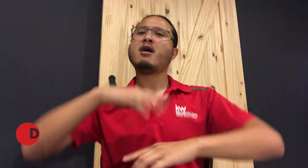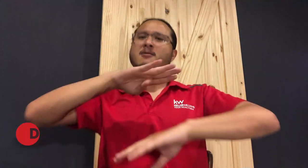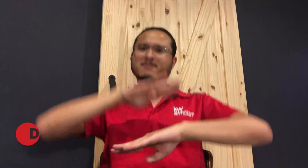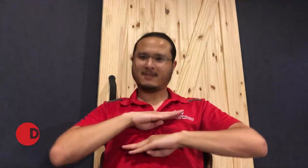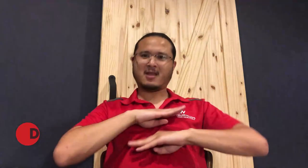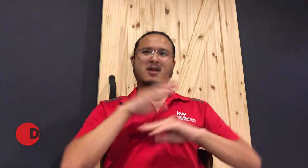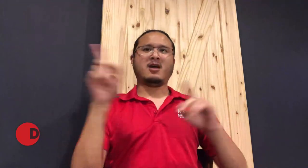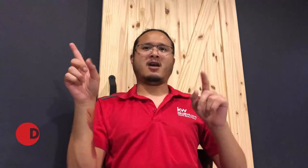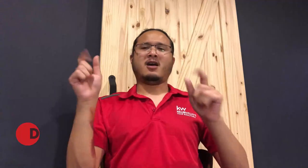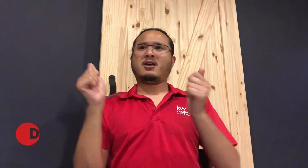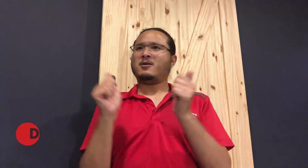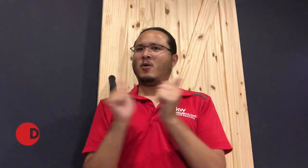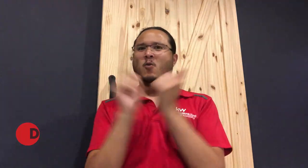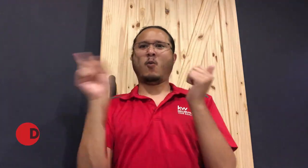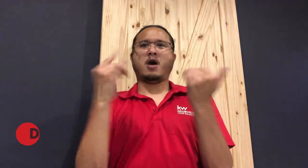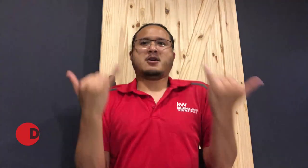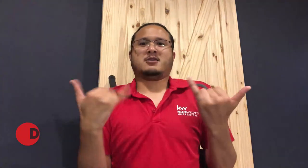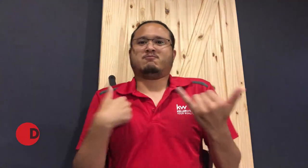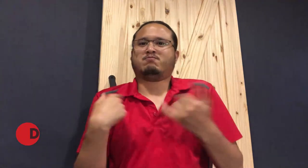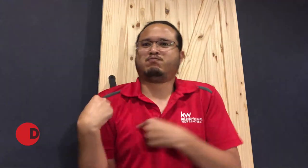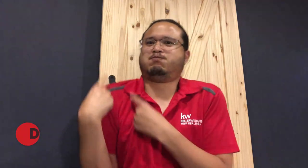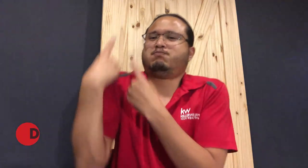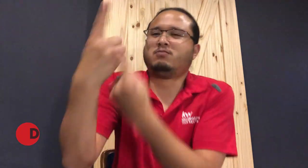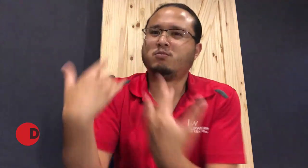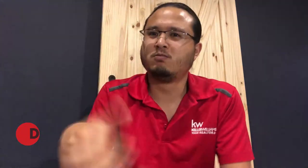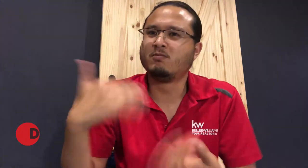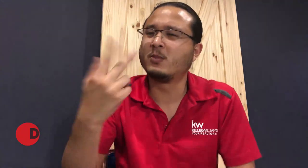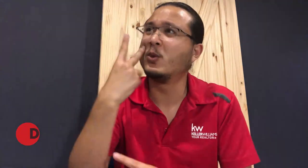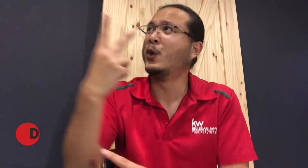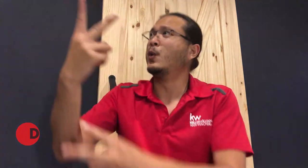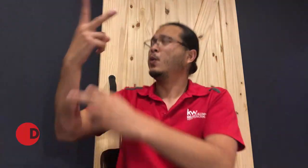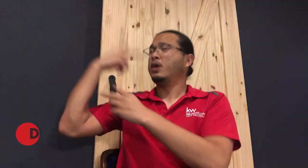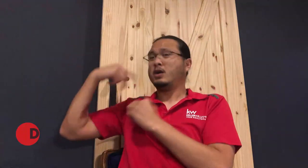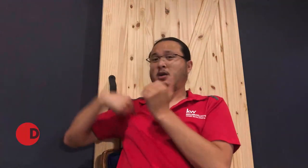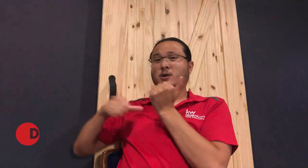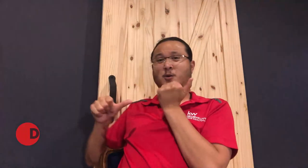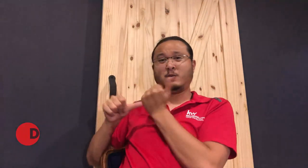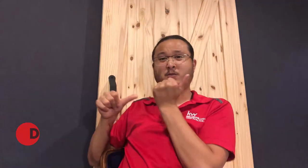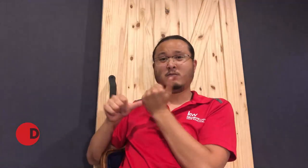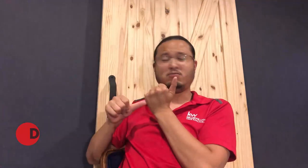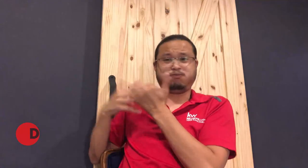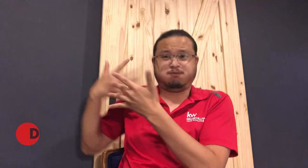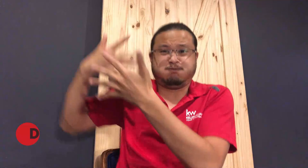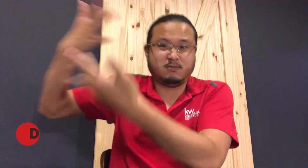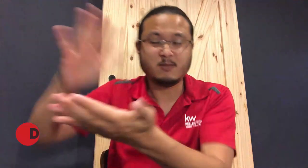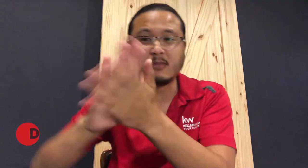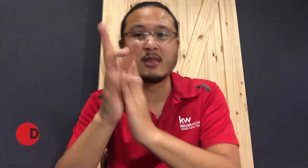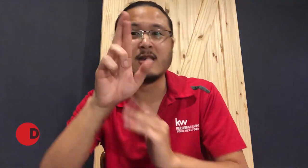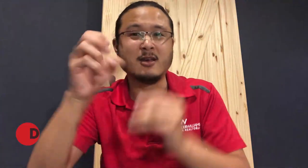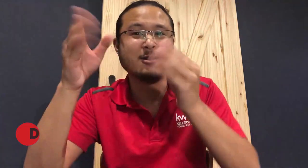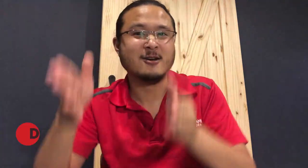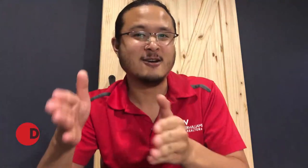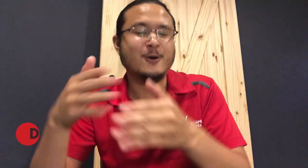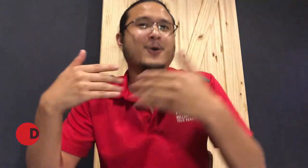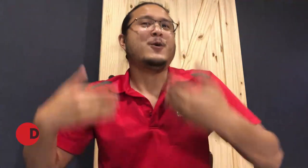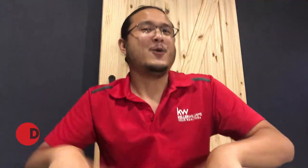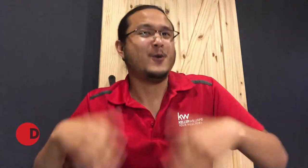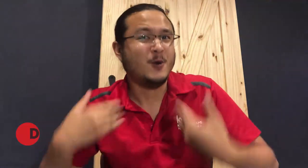but I get satisfaction from it and where I have come. I look back to when I was an assistant and ended up becoming a